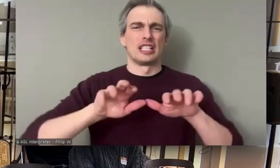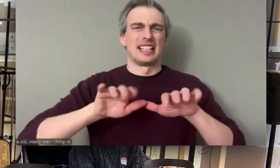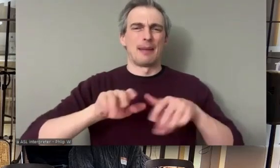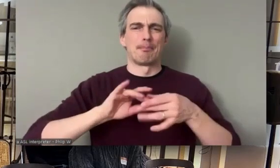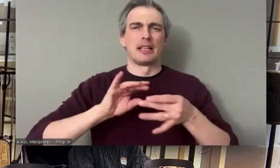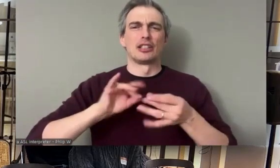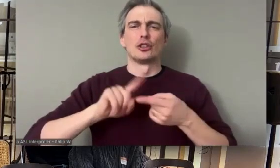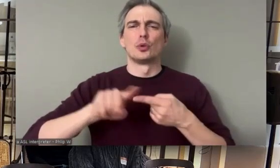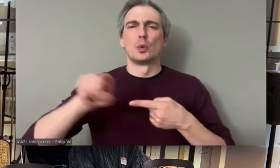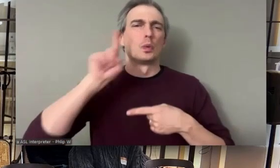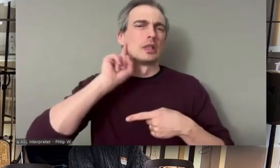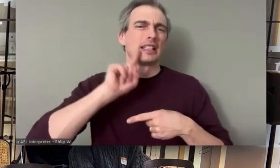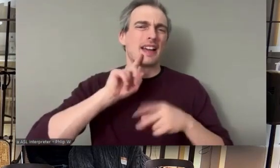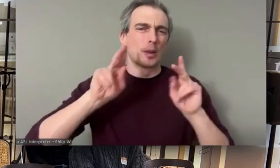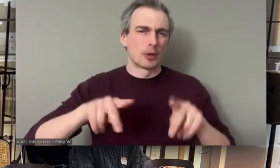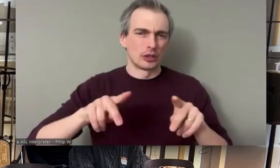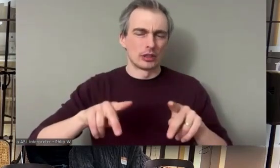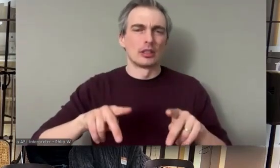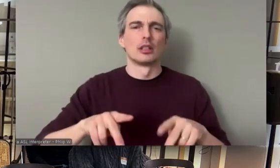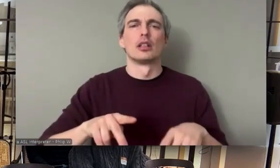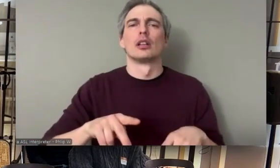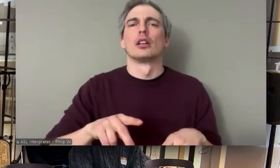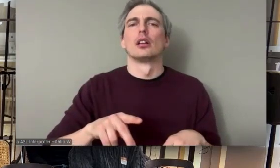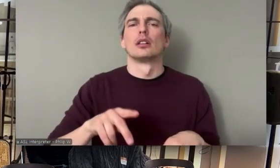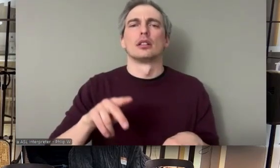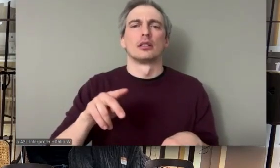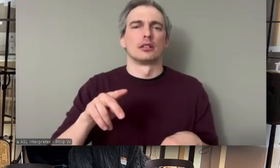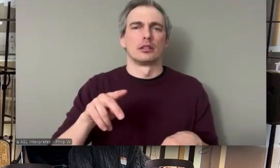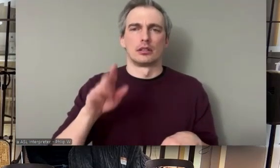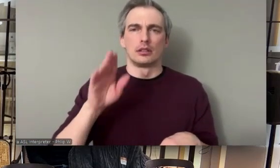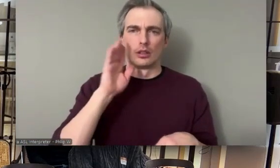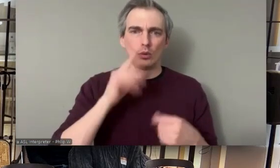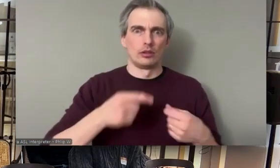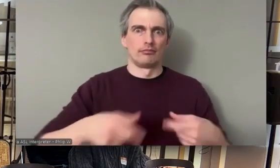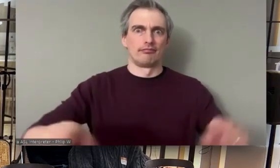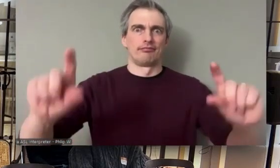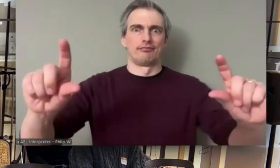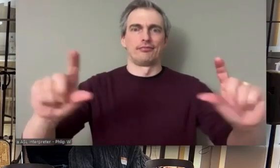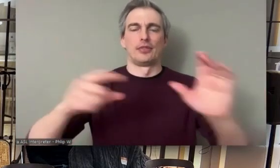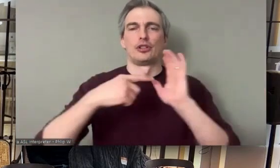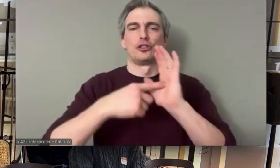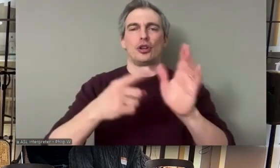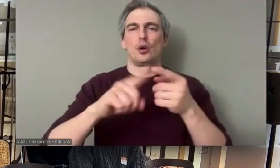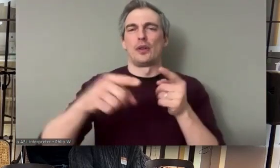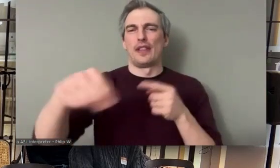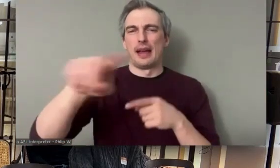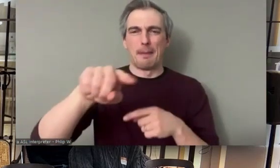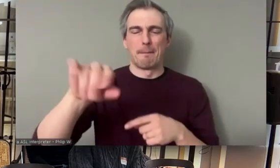would... You can show it to them. Like a tablet. At the time.